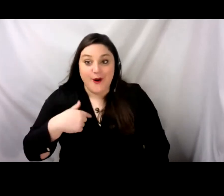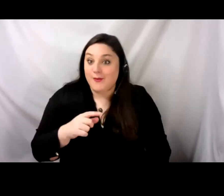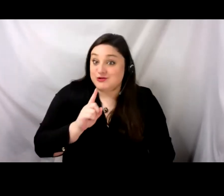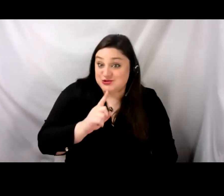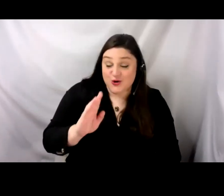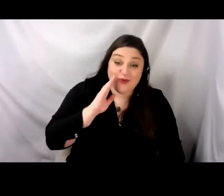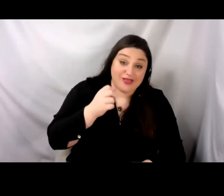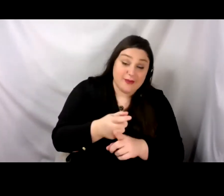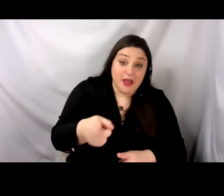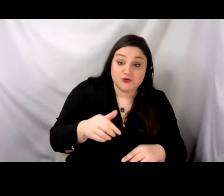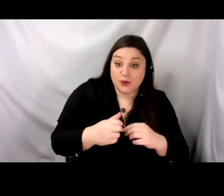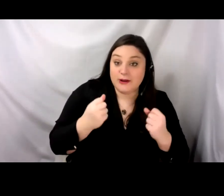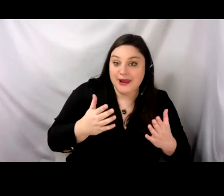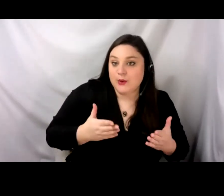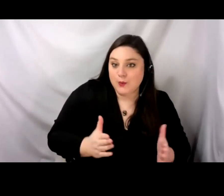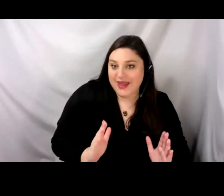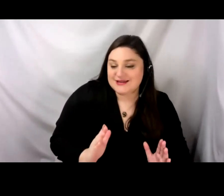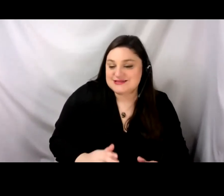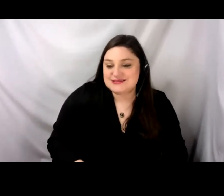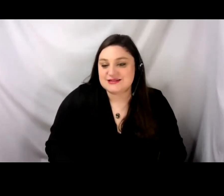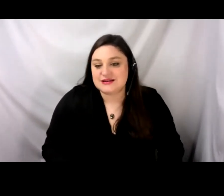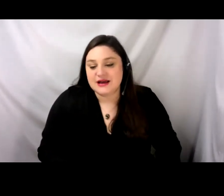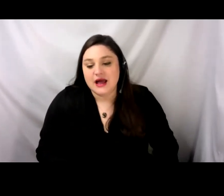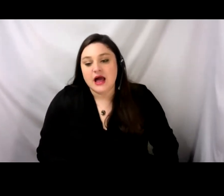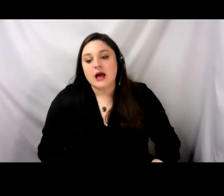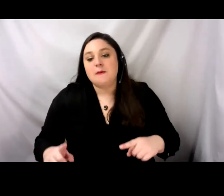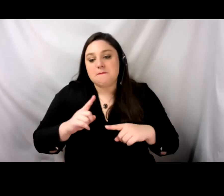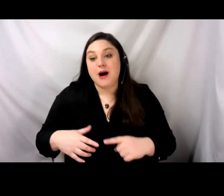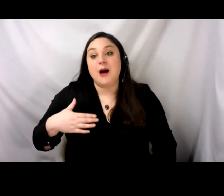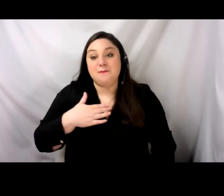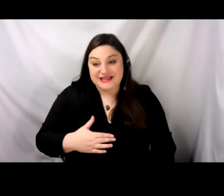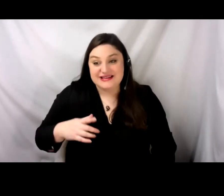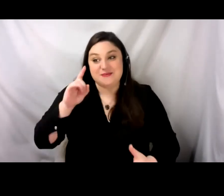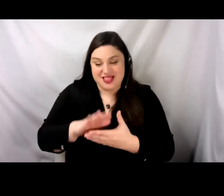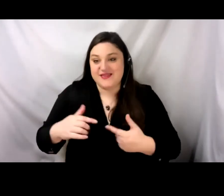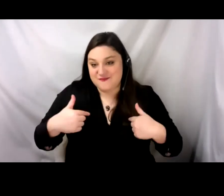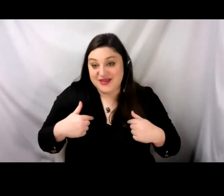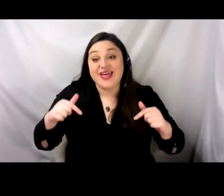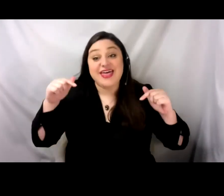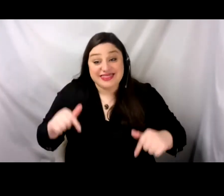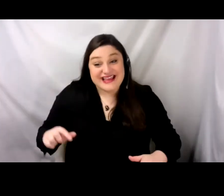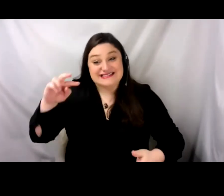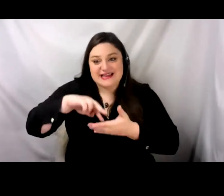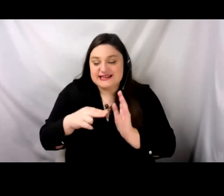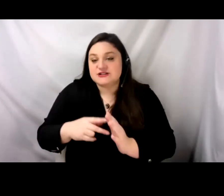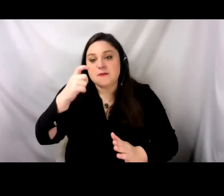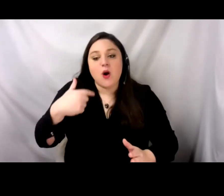we are trying to do this because we don't want to go back particularly for the performing arts